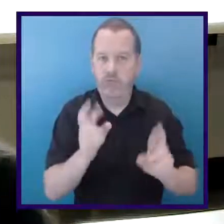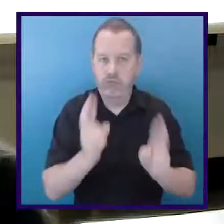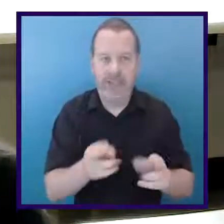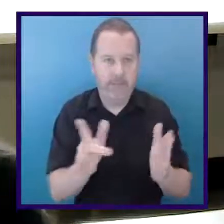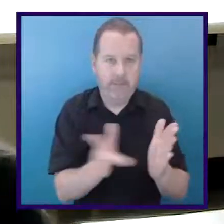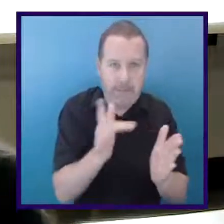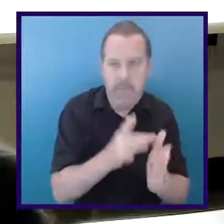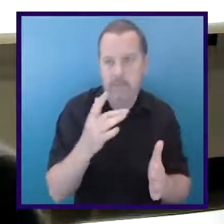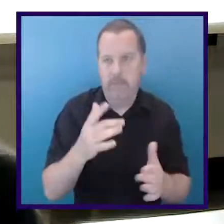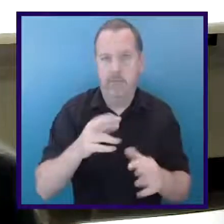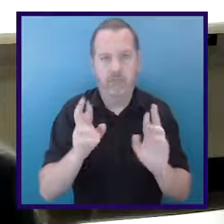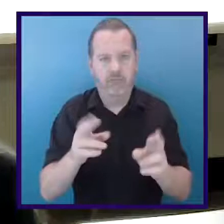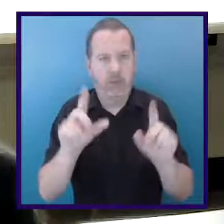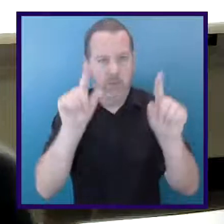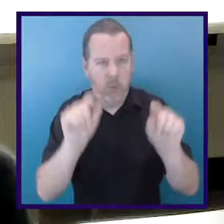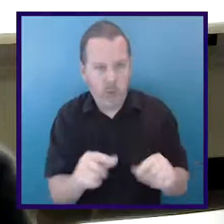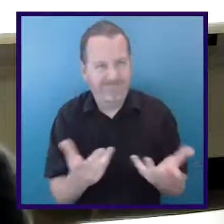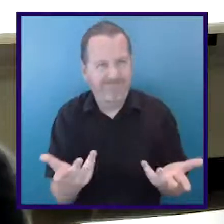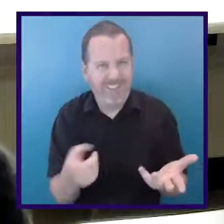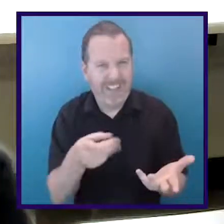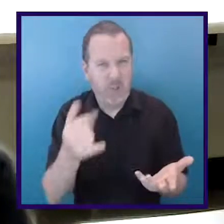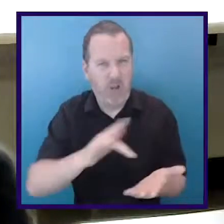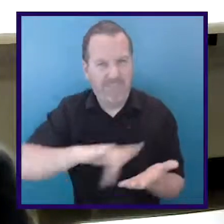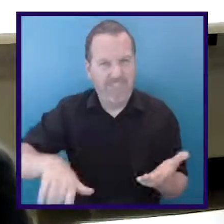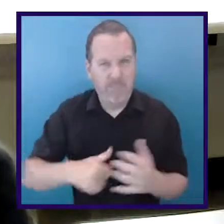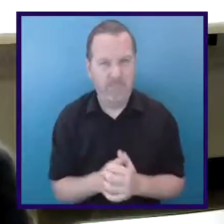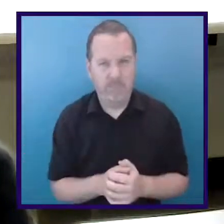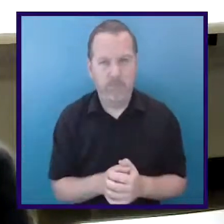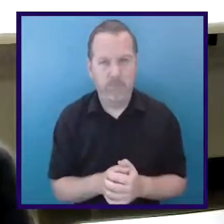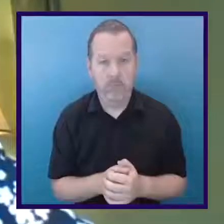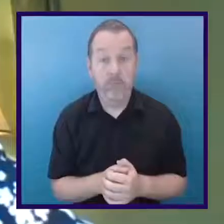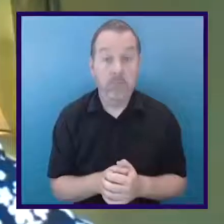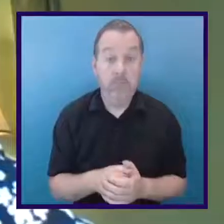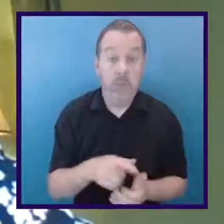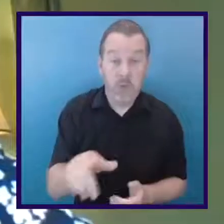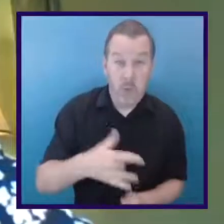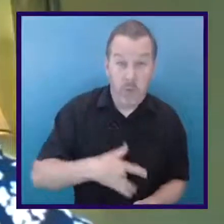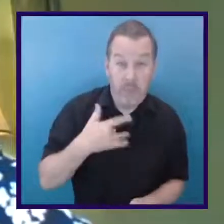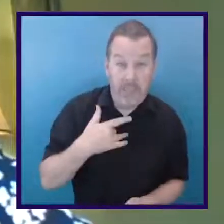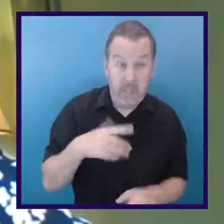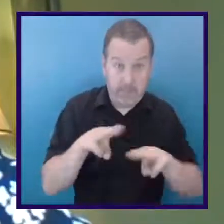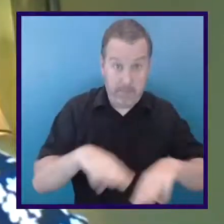So you think this might be been a bit of a divide there between those who have access